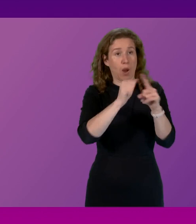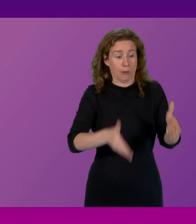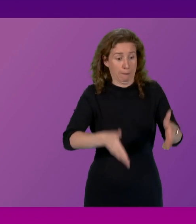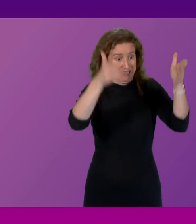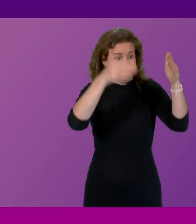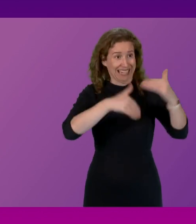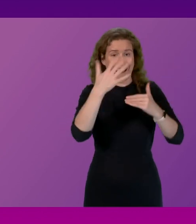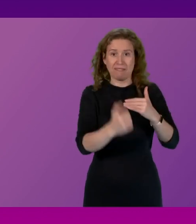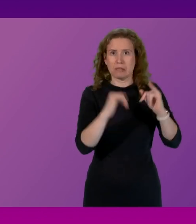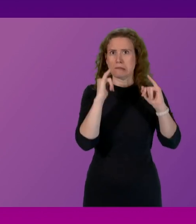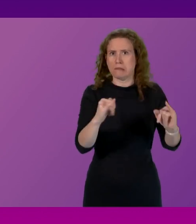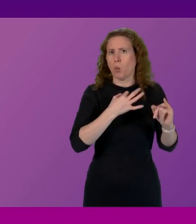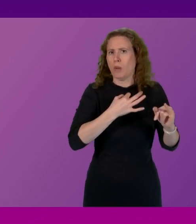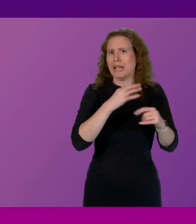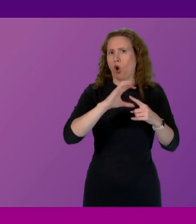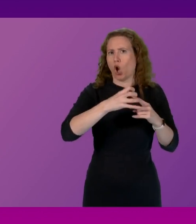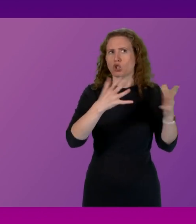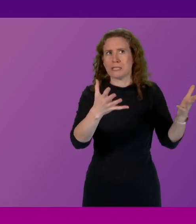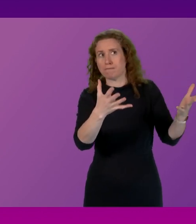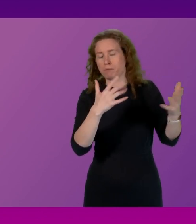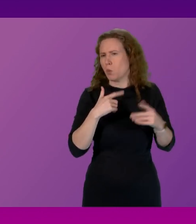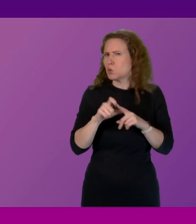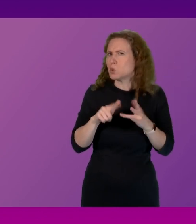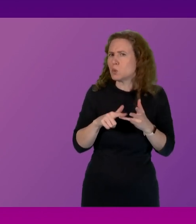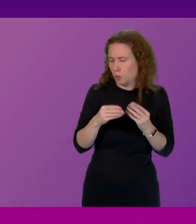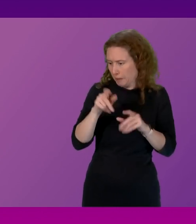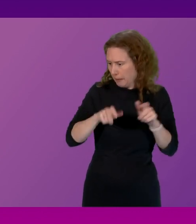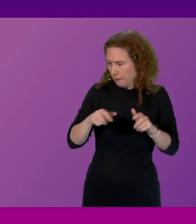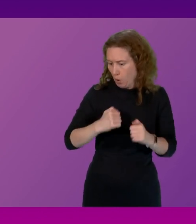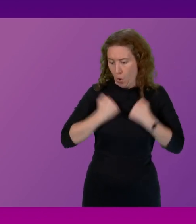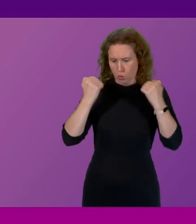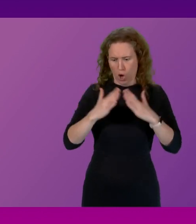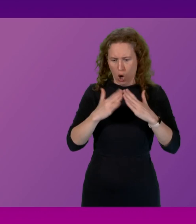What assistance and advice can be given to homeowners who find themselves in that situation?